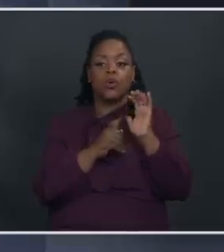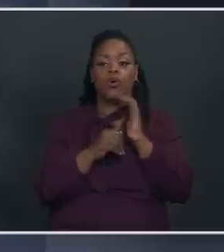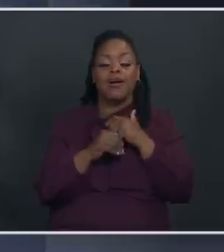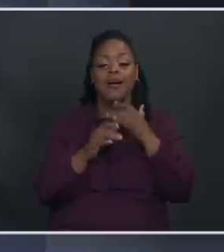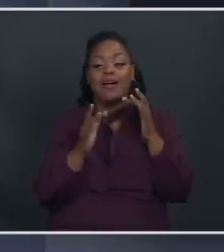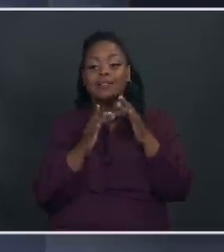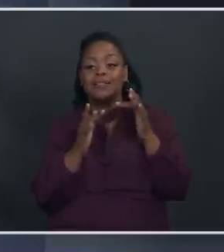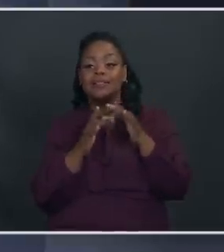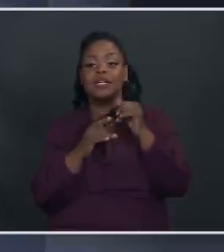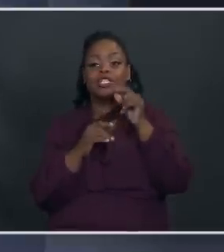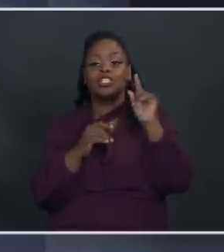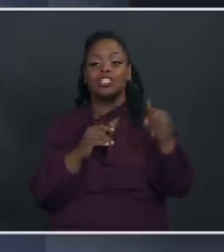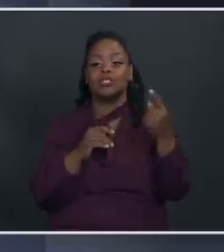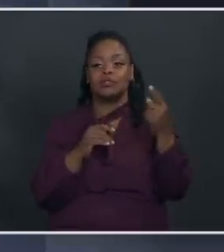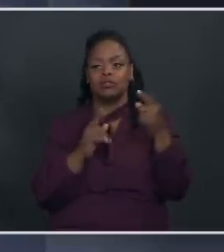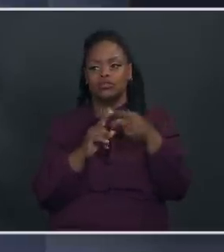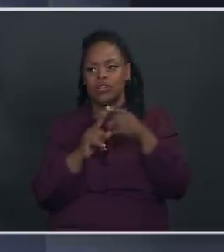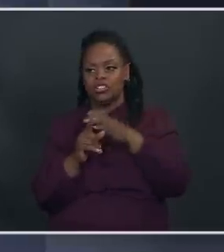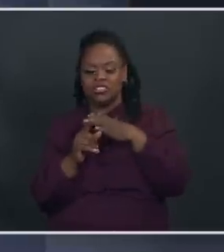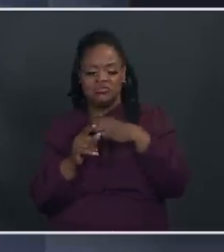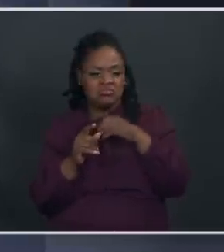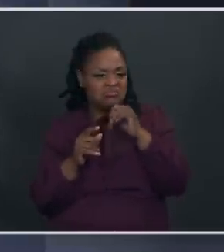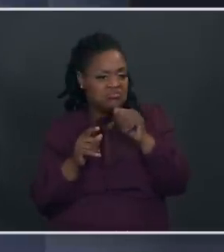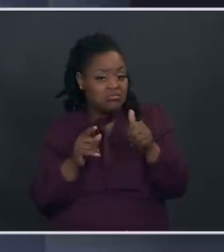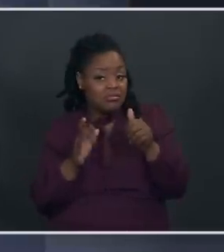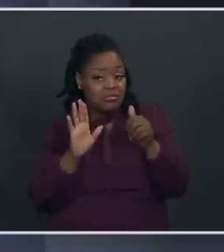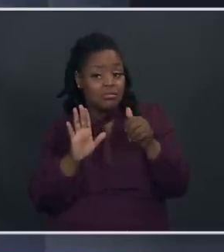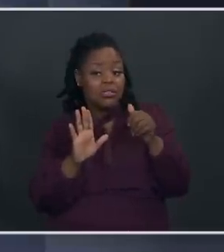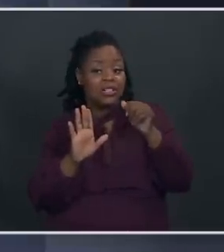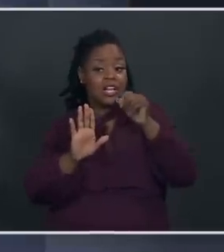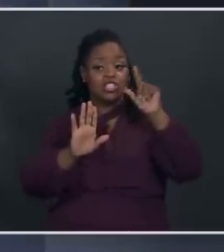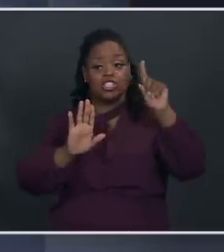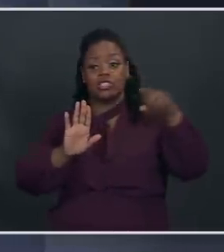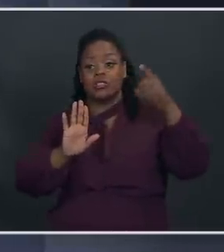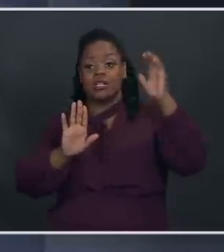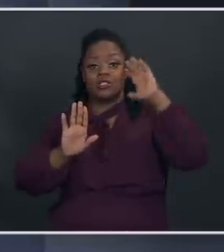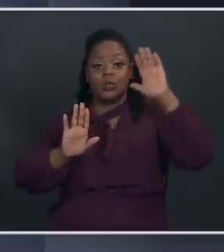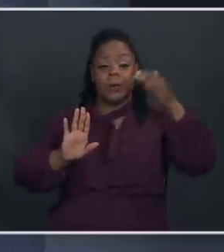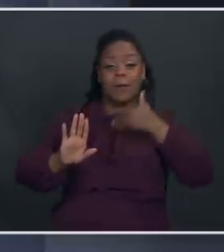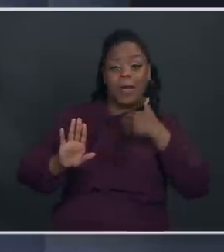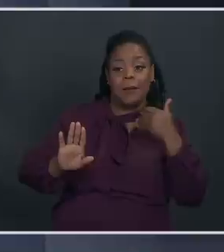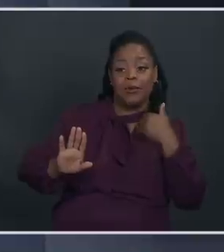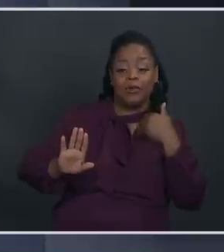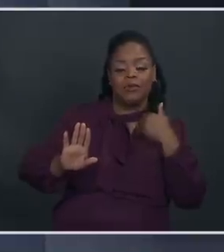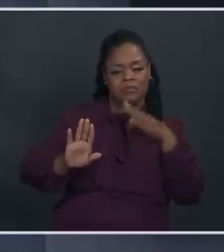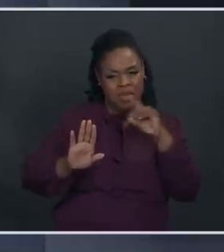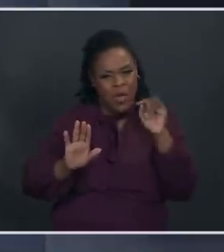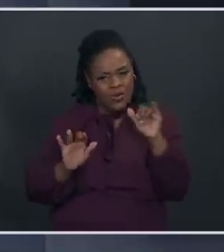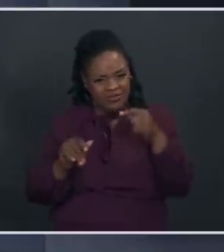which is vitally important. This isn't just about speaking to elected officials; this is also about speaking to the country, and building support,